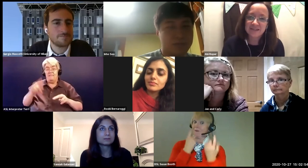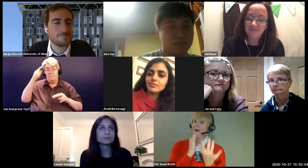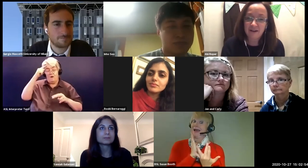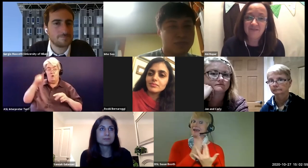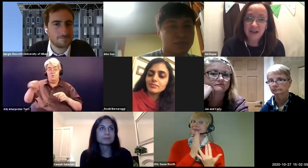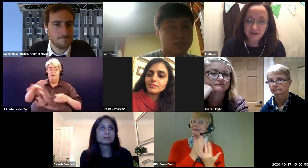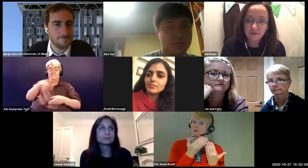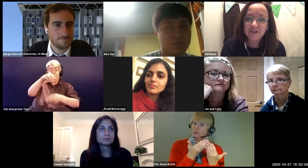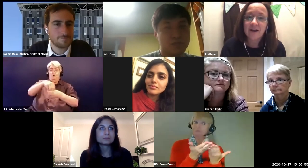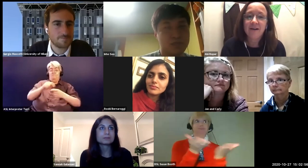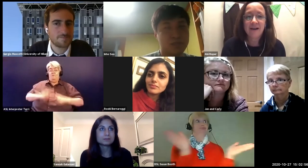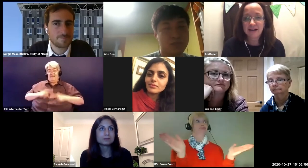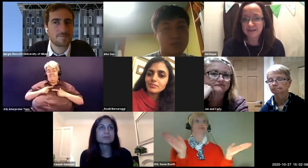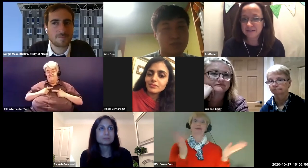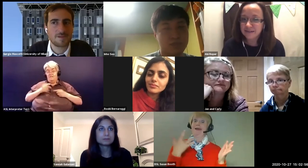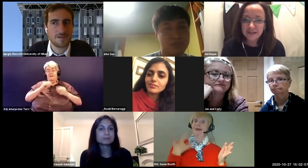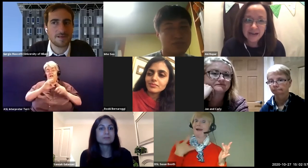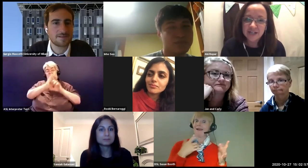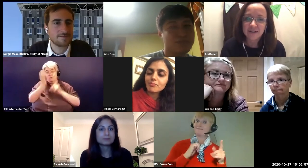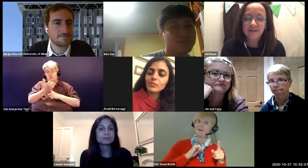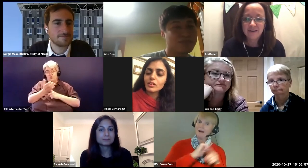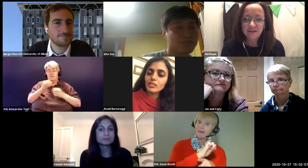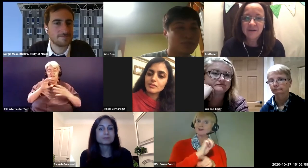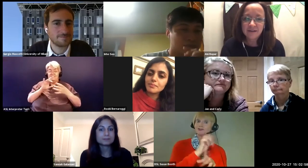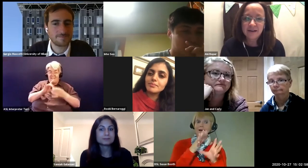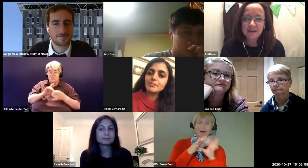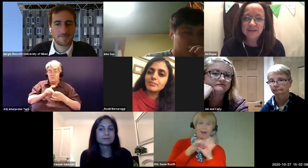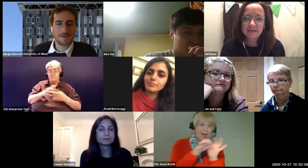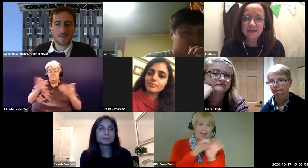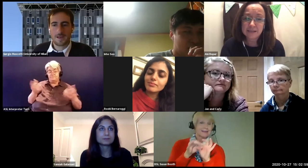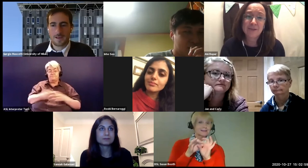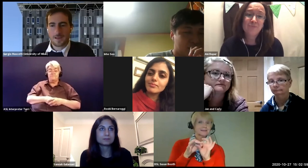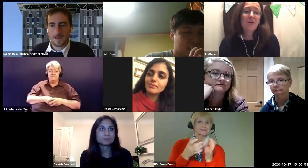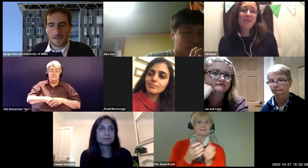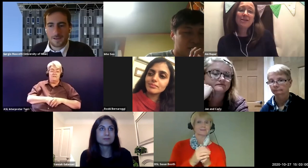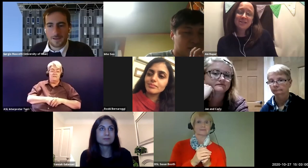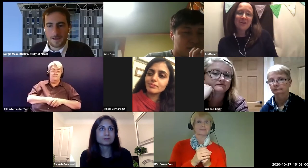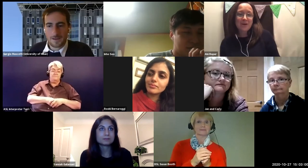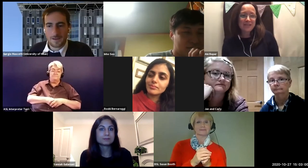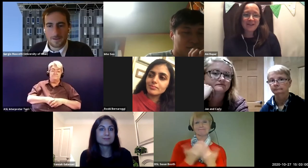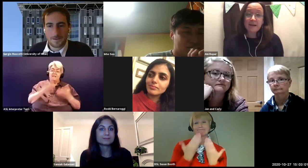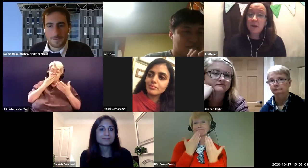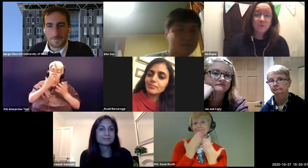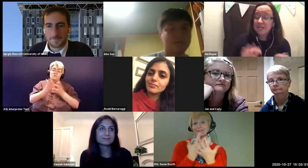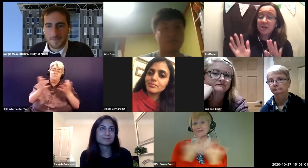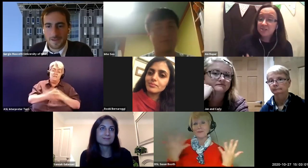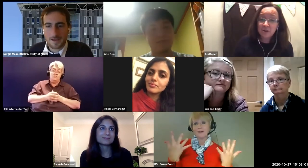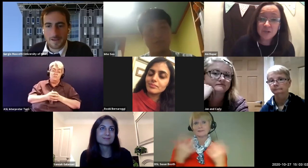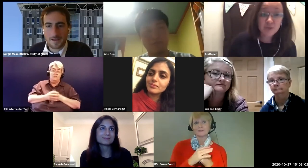of life and culture and connection and thank you so much um I just want to say thank you so much to